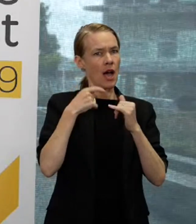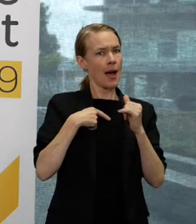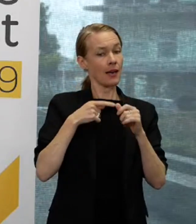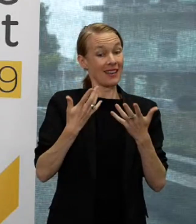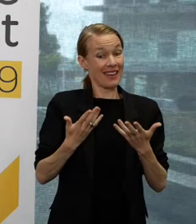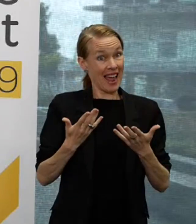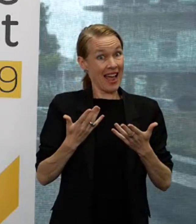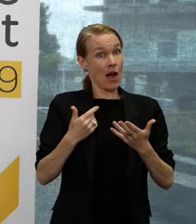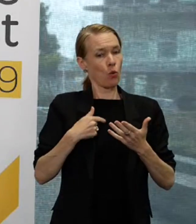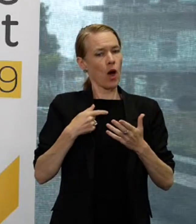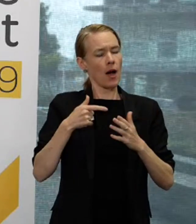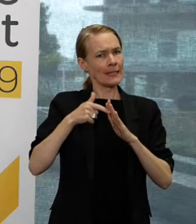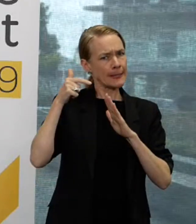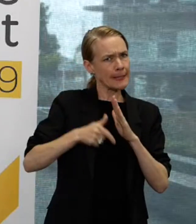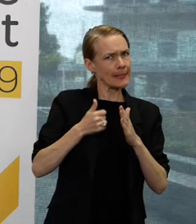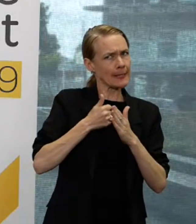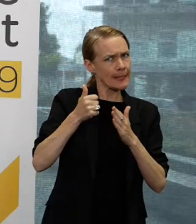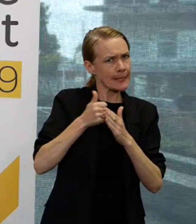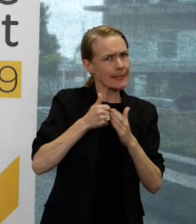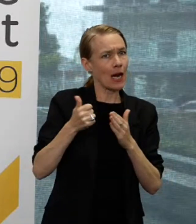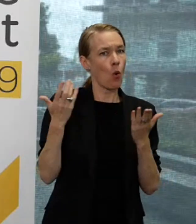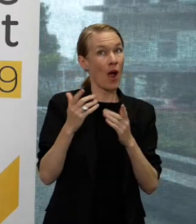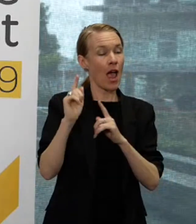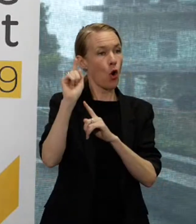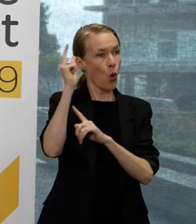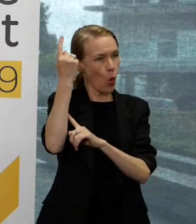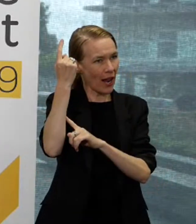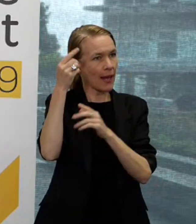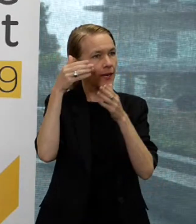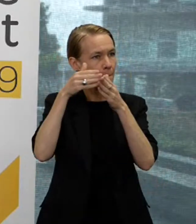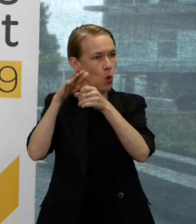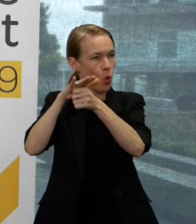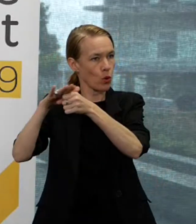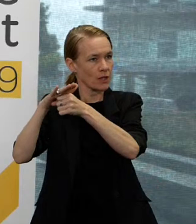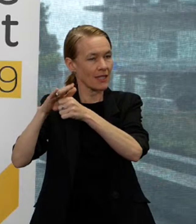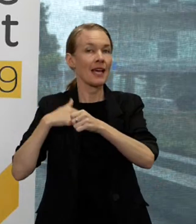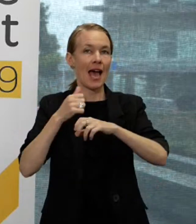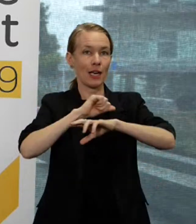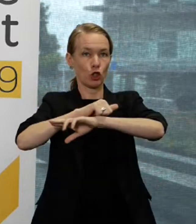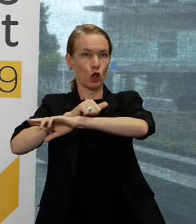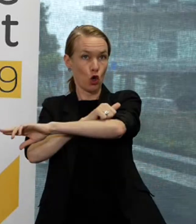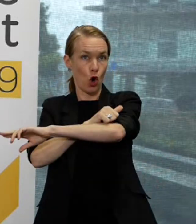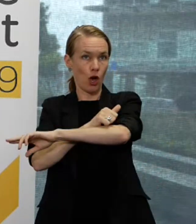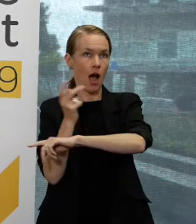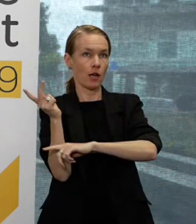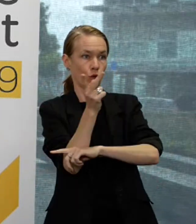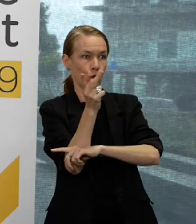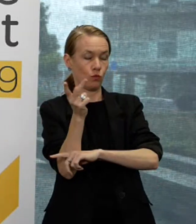But then a number of them then do go around port. So the ship that he worked on, for example, in Taranaki